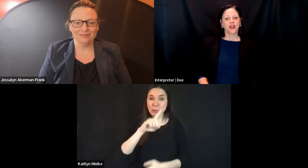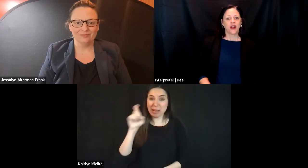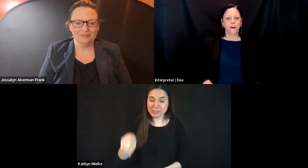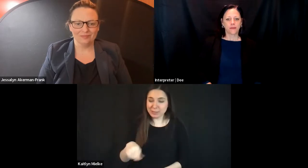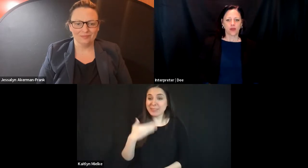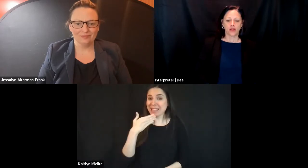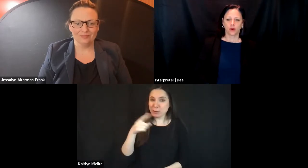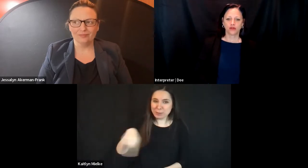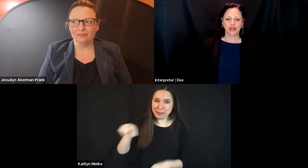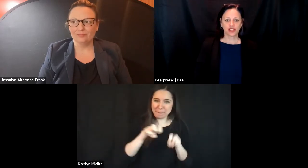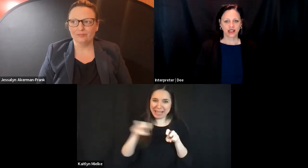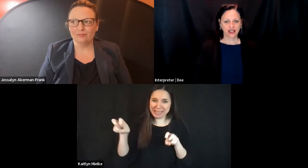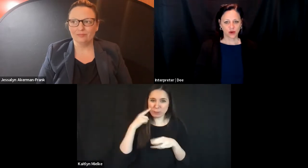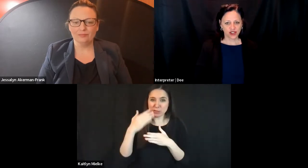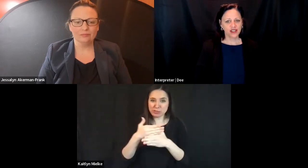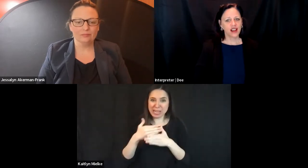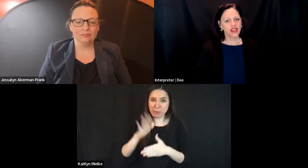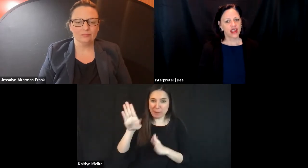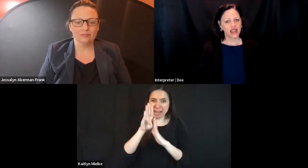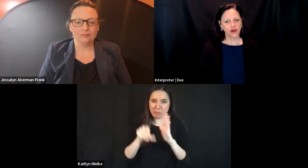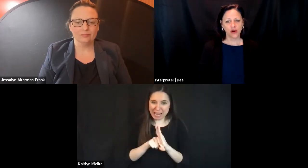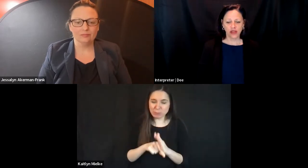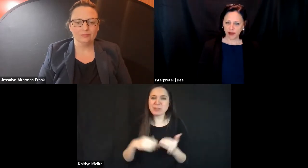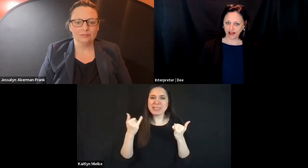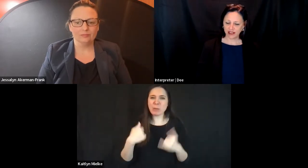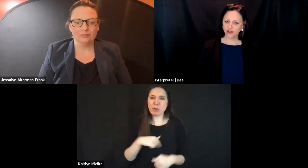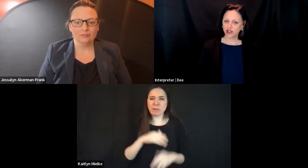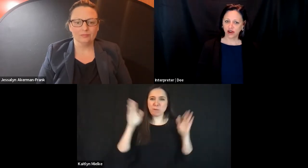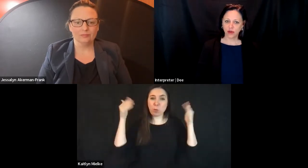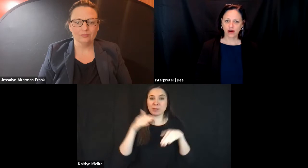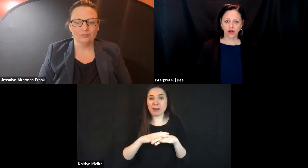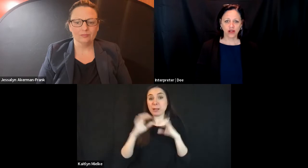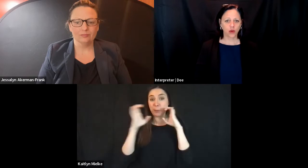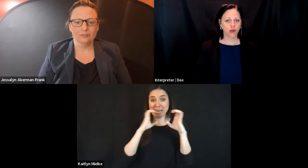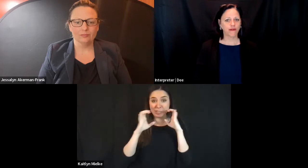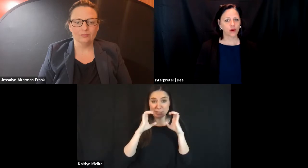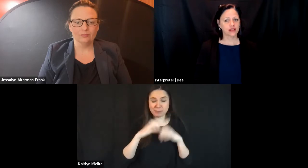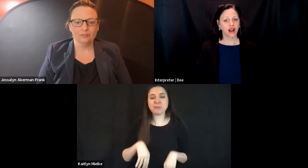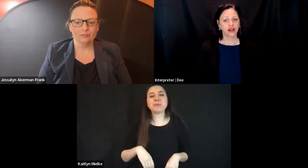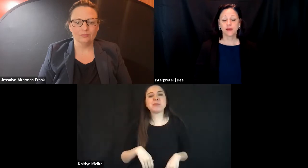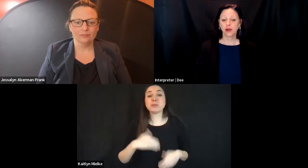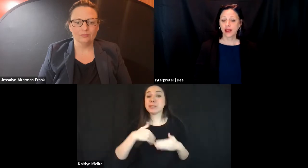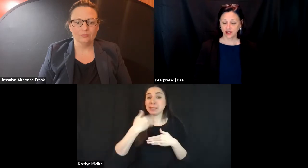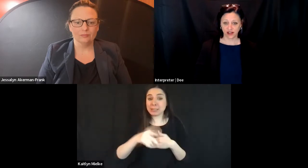If you see me, reaching for my screen, it's because I'm trying to click and make sure that I should keep it muted, but, yes, I'm trying to sign. We'll transition to the next question.